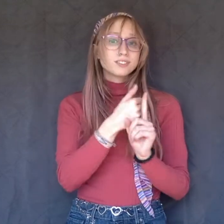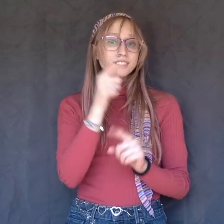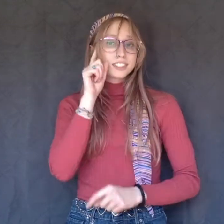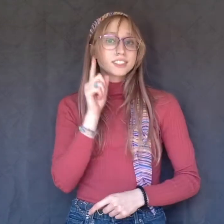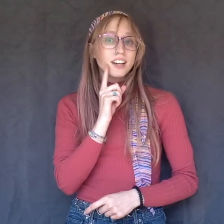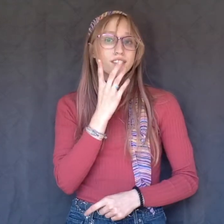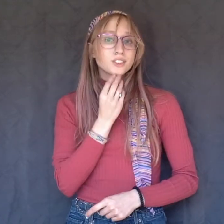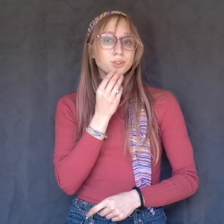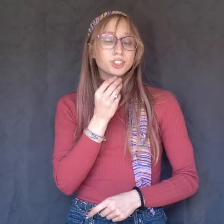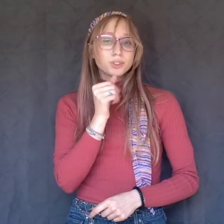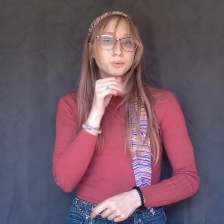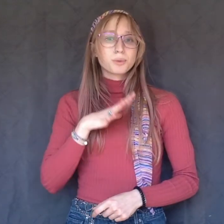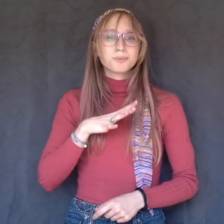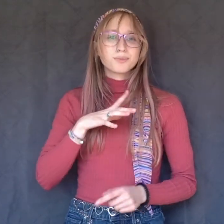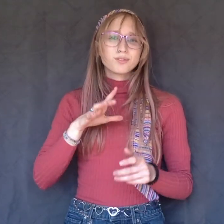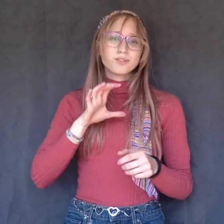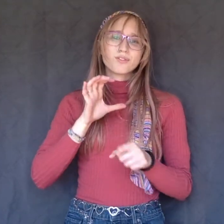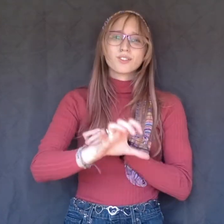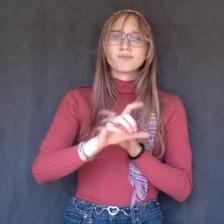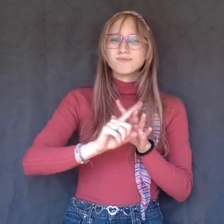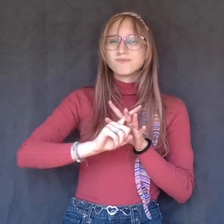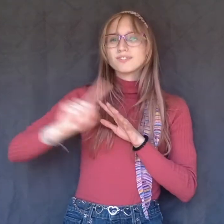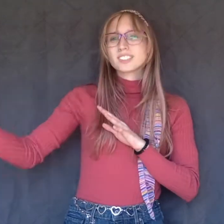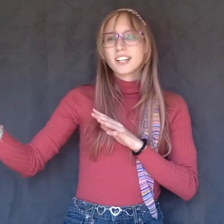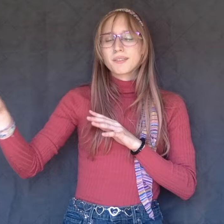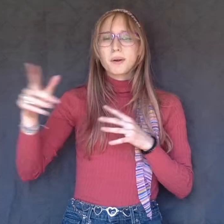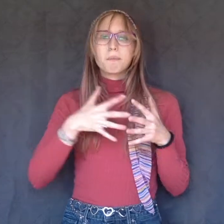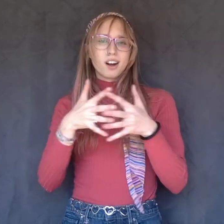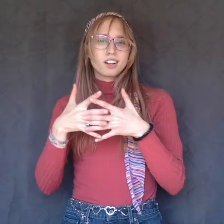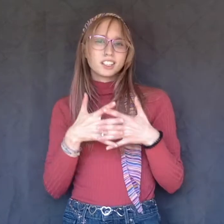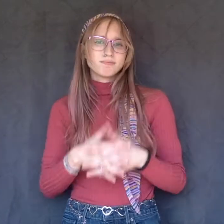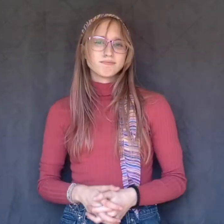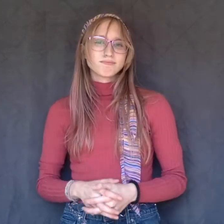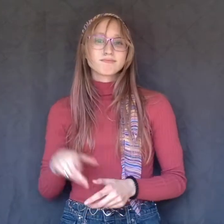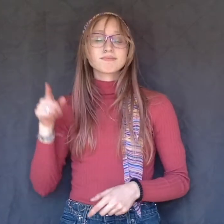Tilly, being a deaf and Jewish woman, was forced to escape to America.